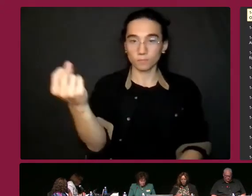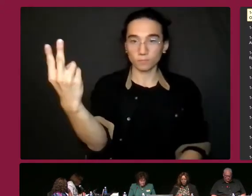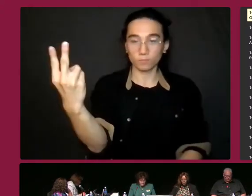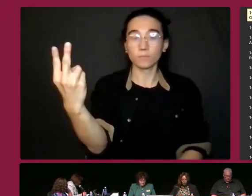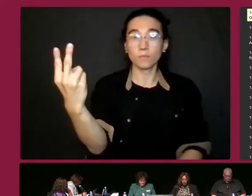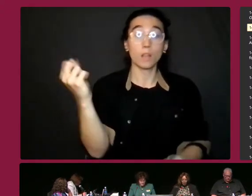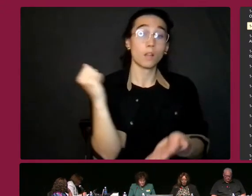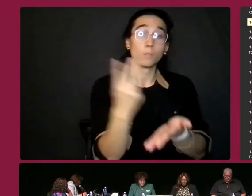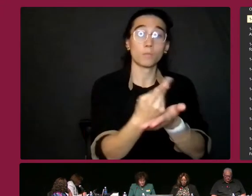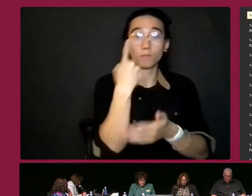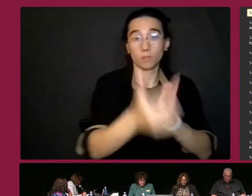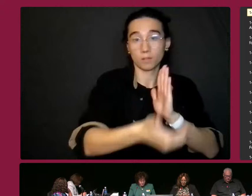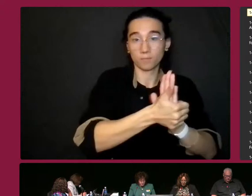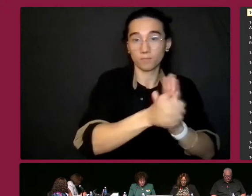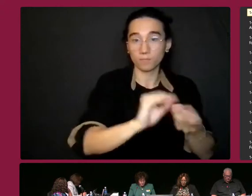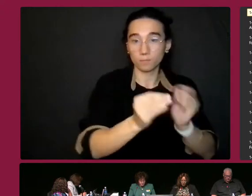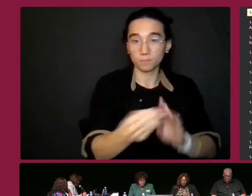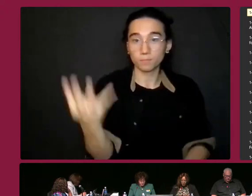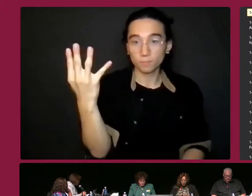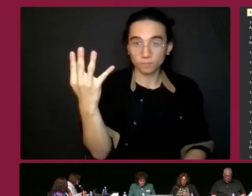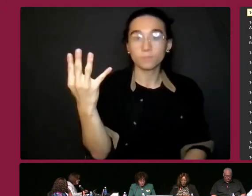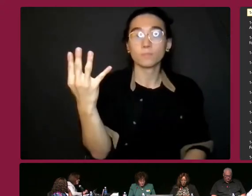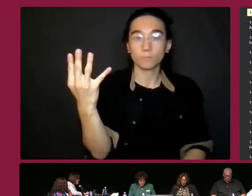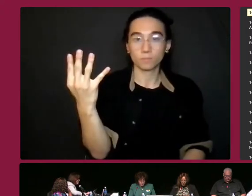four with ultimate exposure for photographic